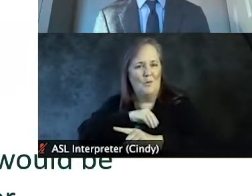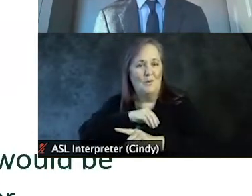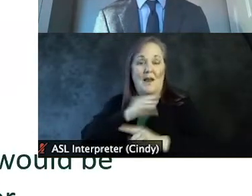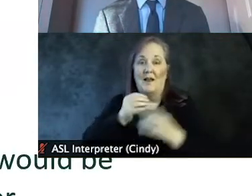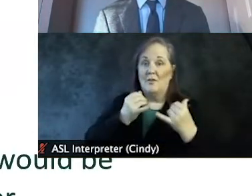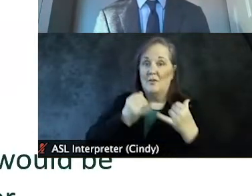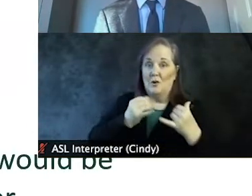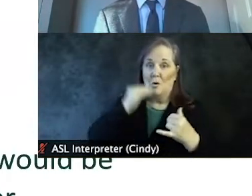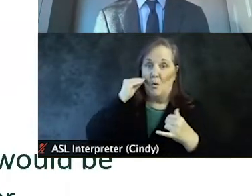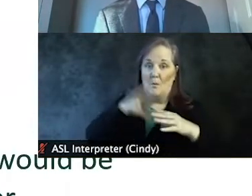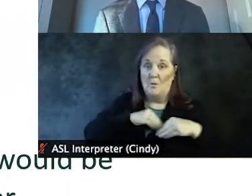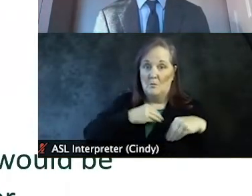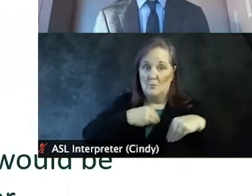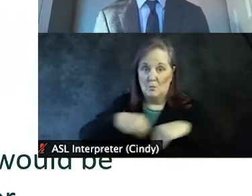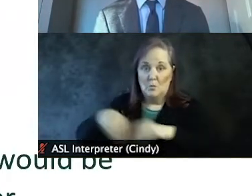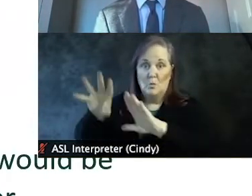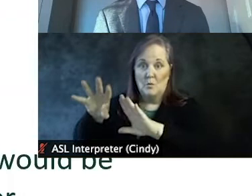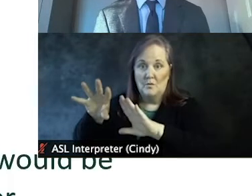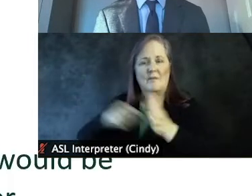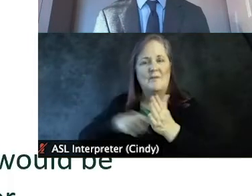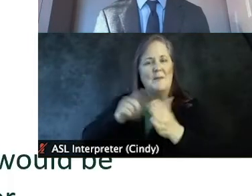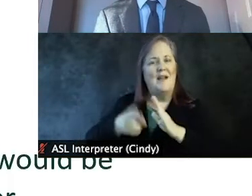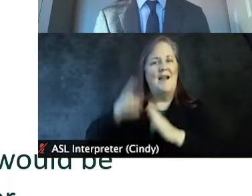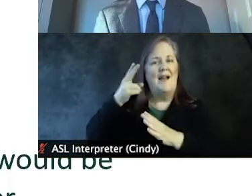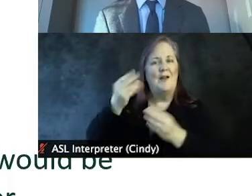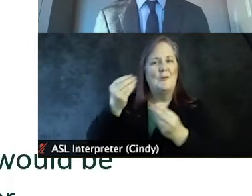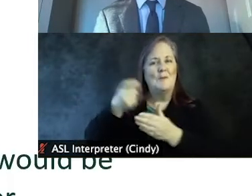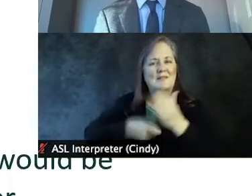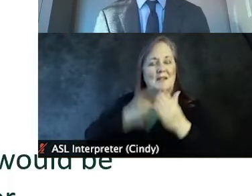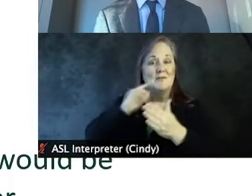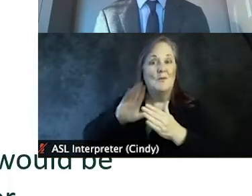Proposition 19 would make changes to both of the exceptions that I just mentioned.